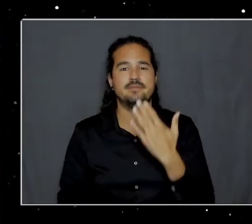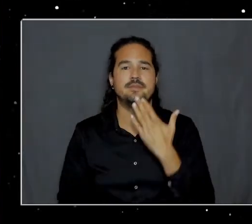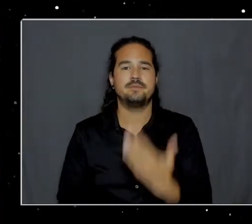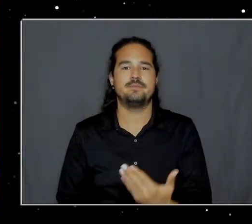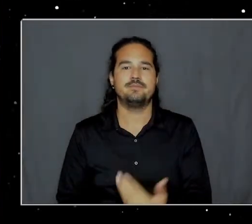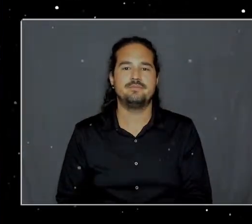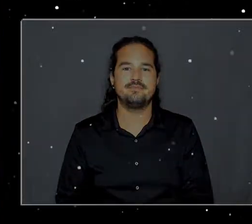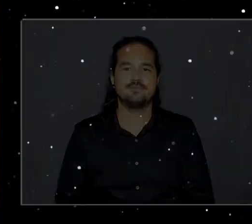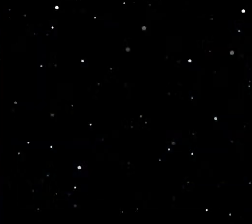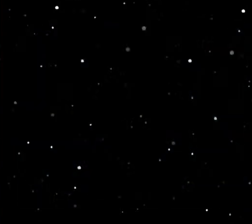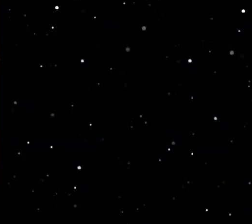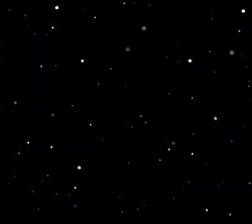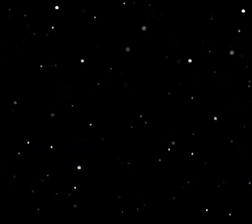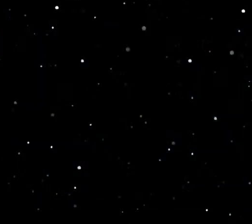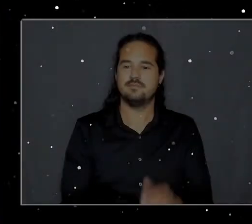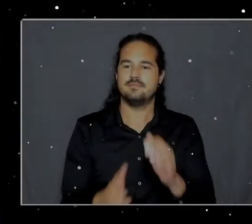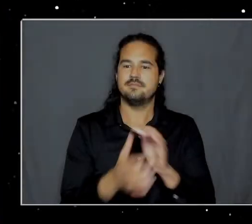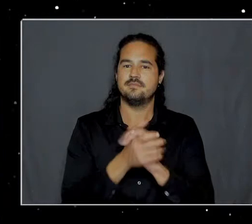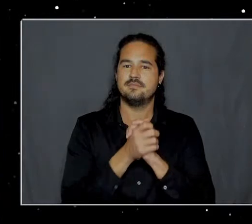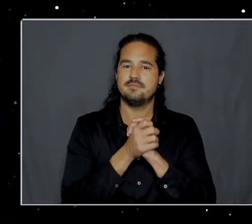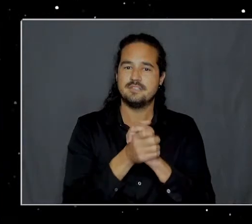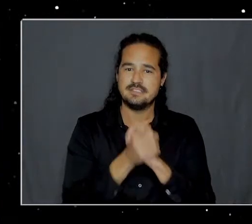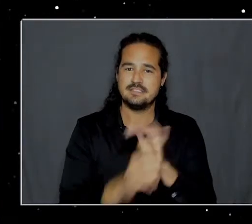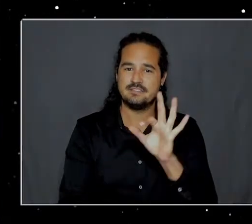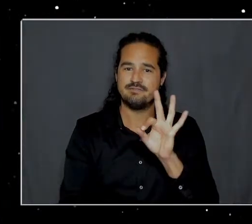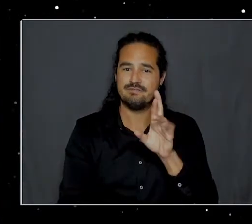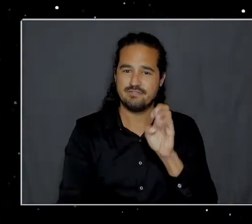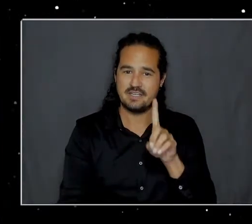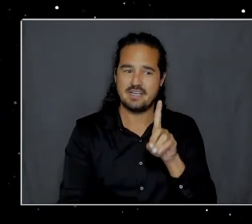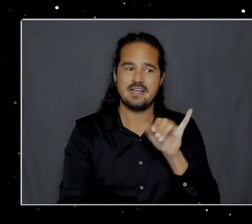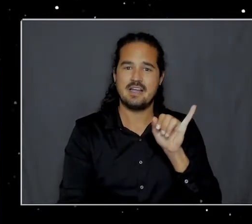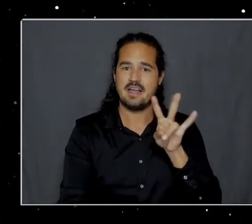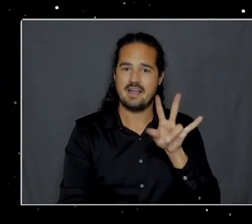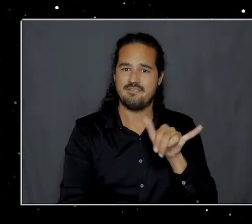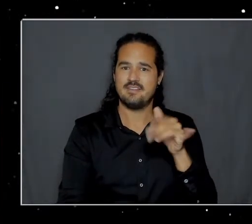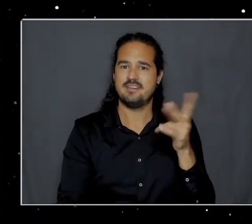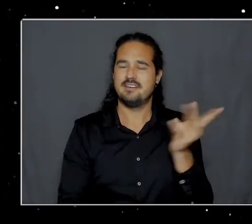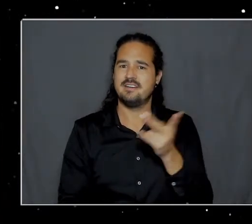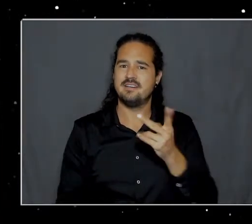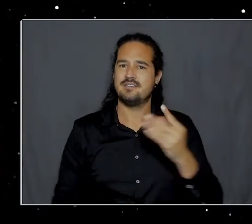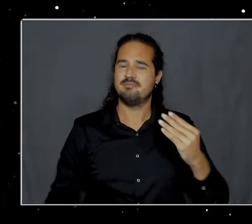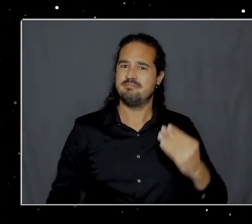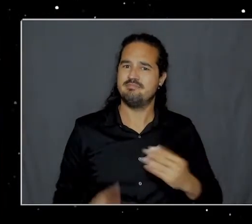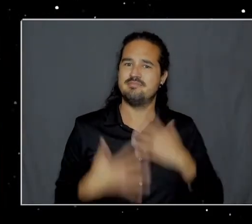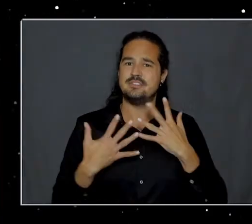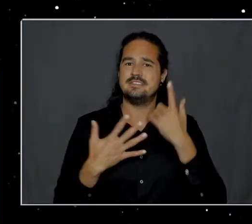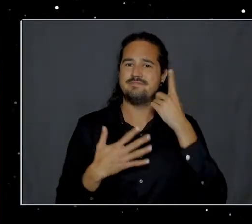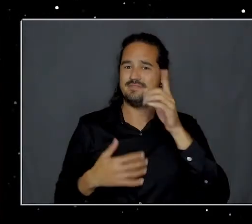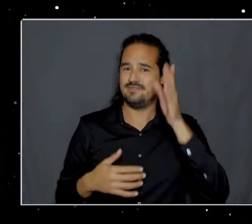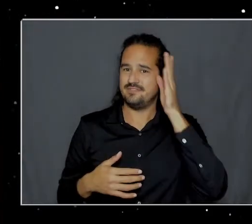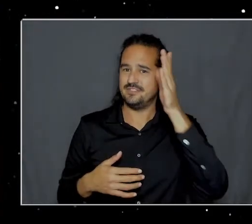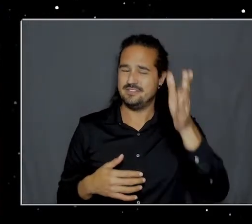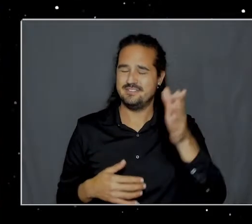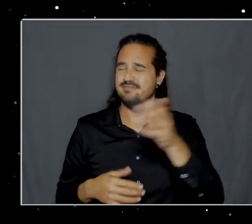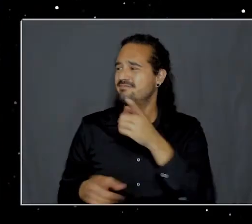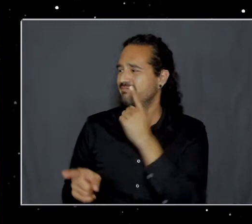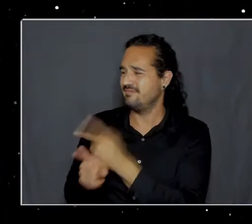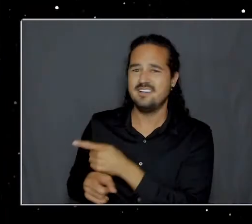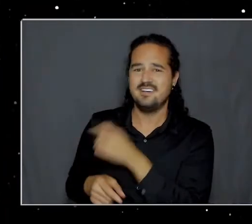THANK YOU. EULA SCOTT BYNOE: OH, CONGRATULATIONS. FRED AND IVY, YOU GUYS REALLY MAKE US EXCITED FOR THE FUTURE. ABSOLUTELY. JEANNIE YANDEL: